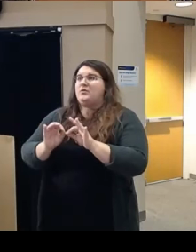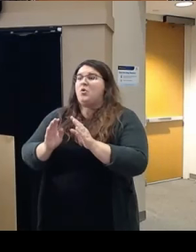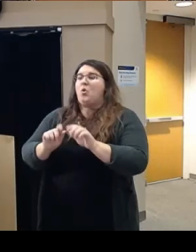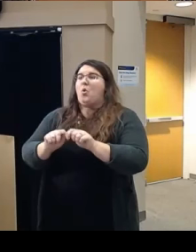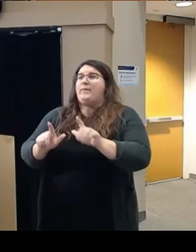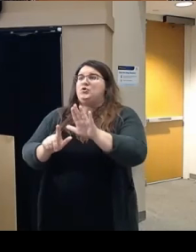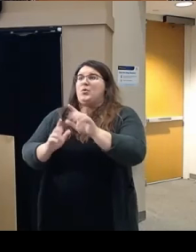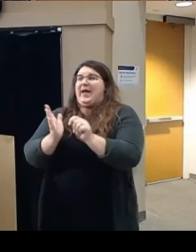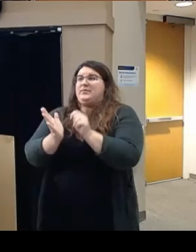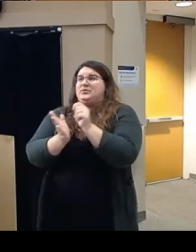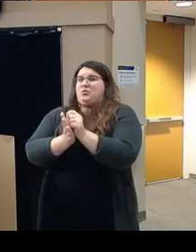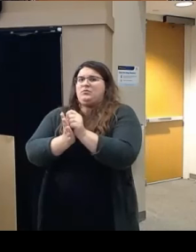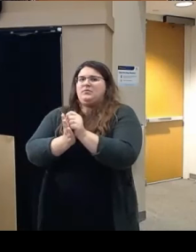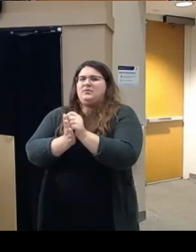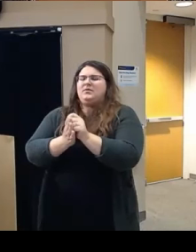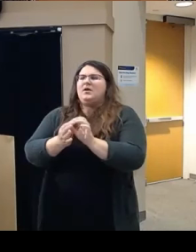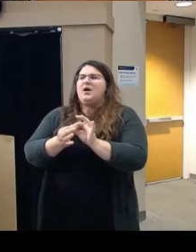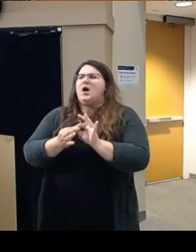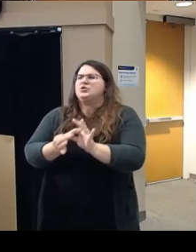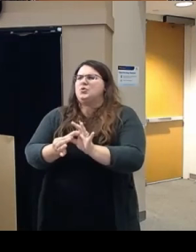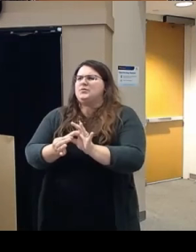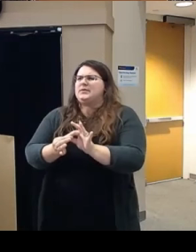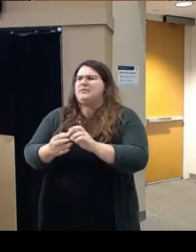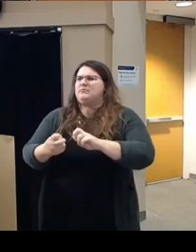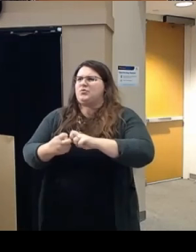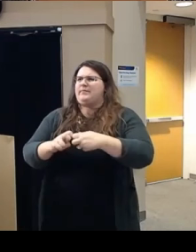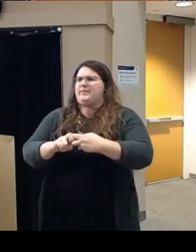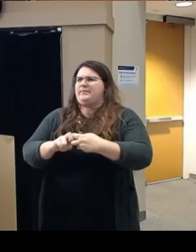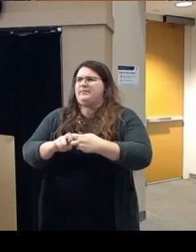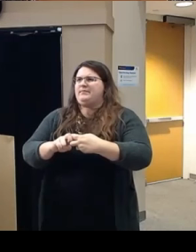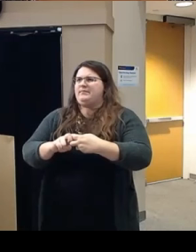to associate a problem from the problem list so you may have options here to select from